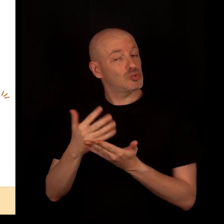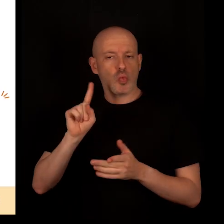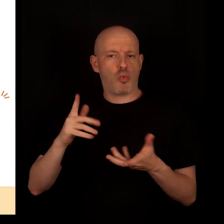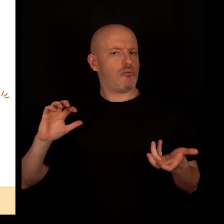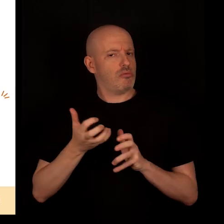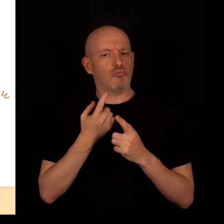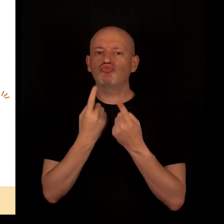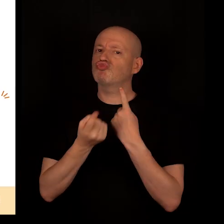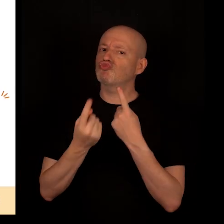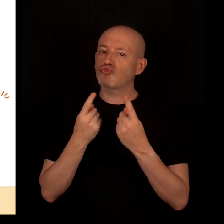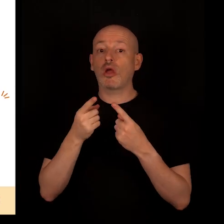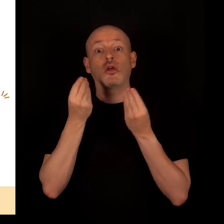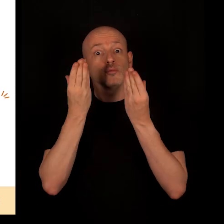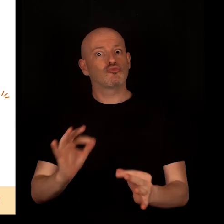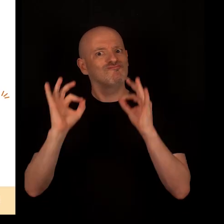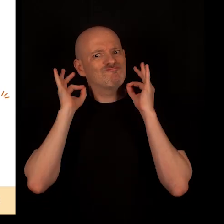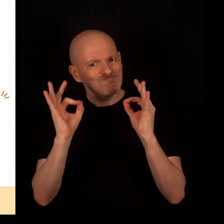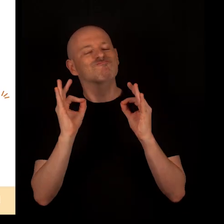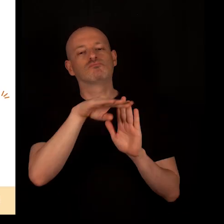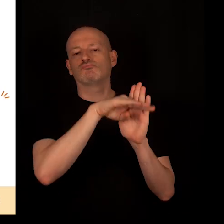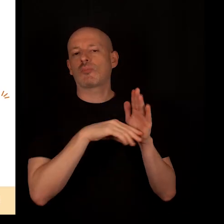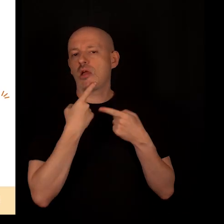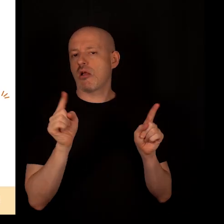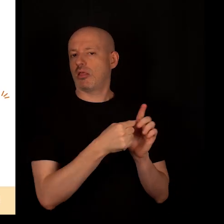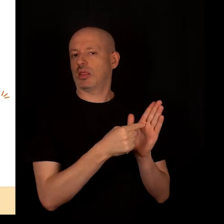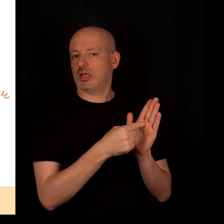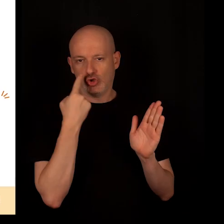a summary and a chat between us, but all information are in the call document.